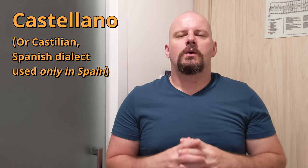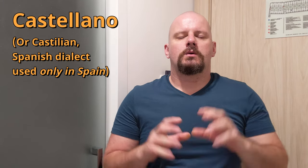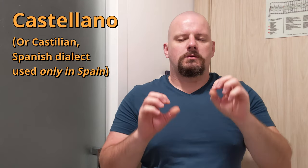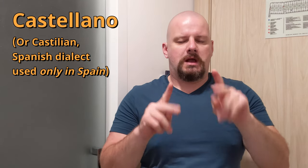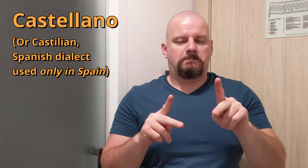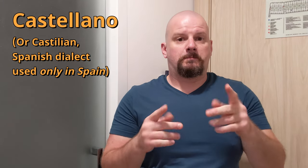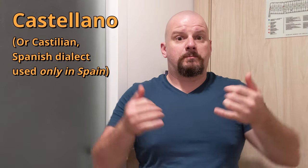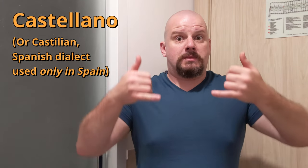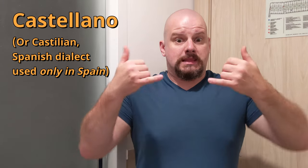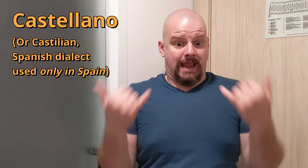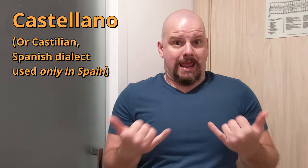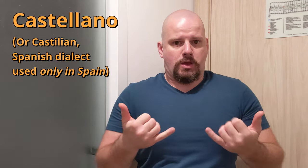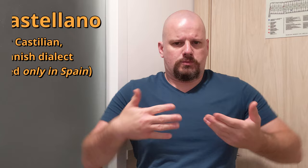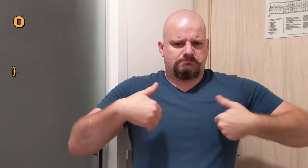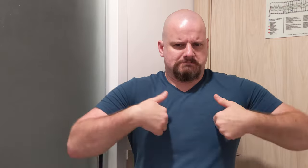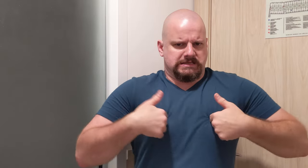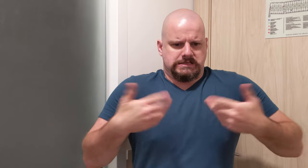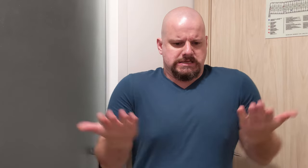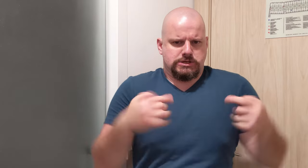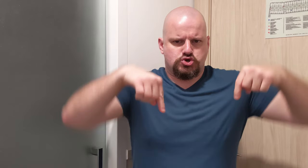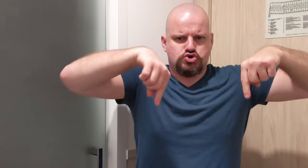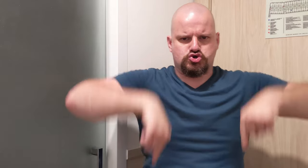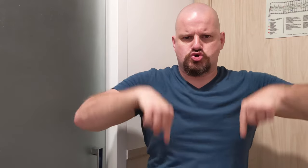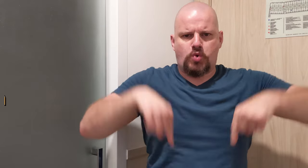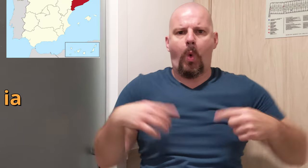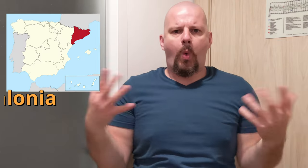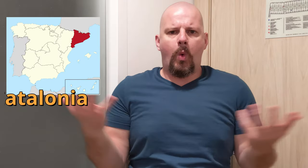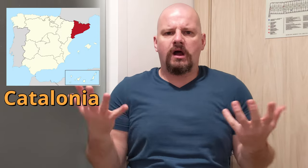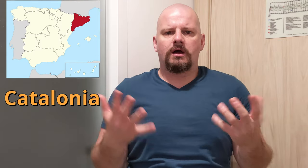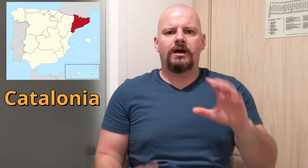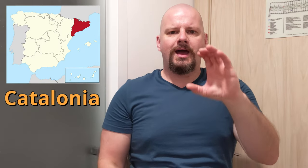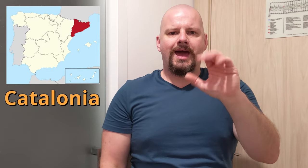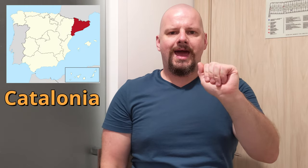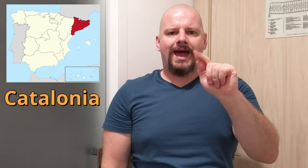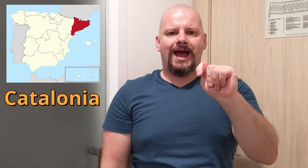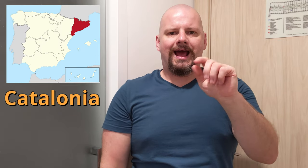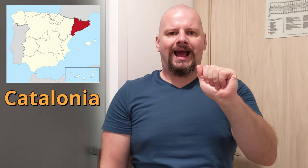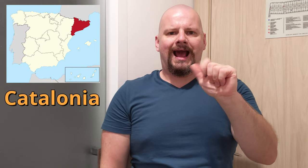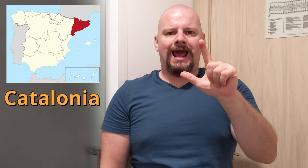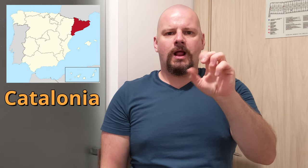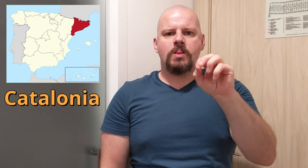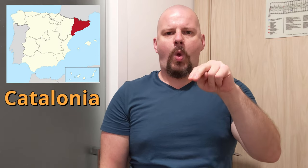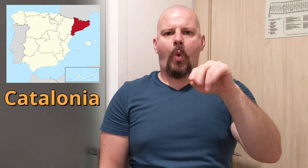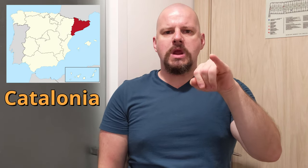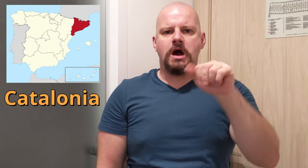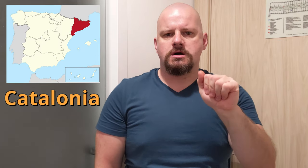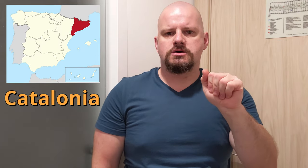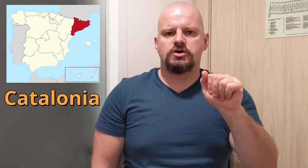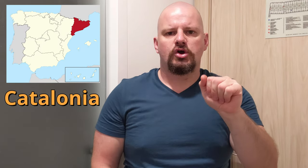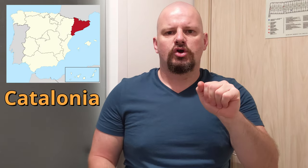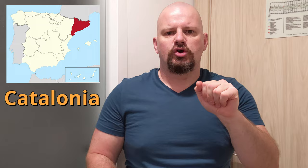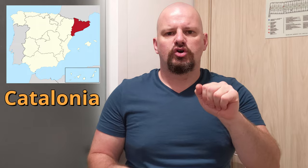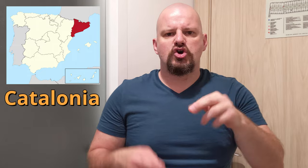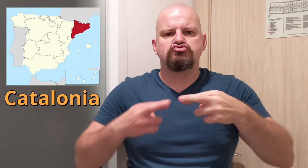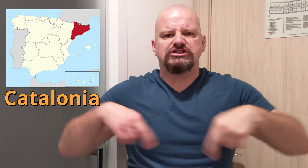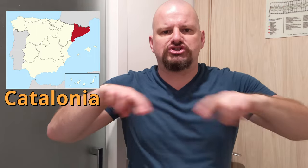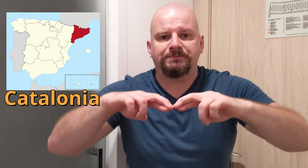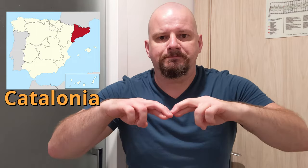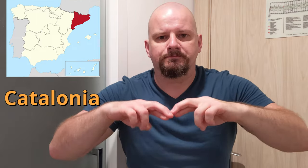OK, right now I'm here specifically which is Catalonia region.